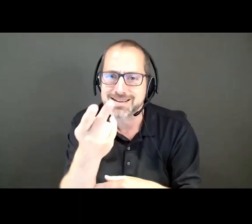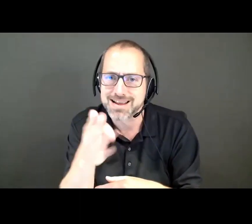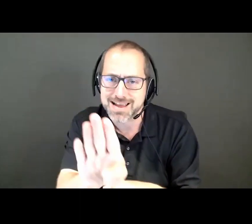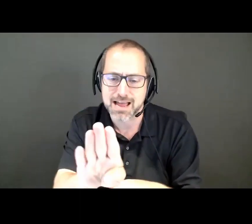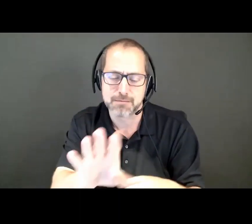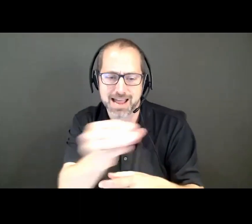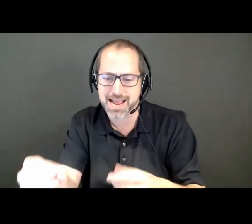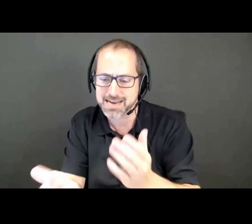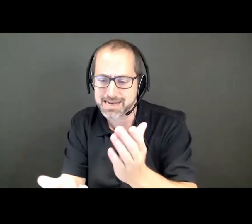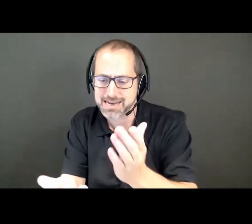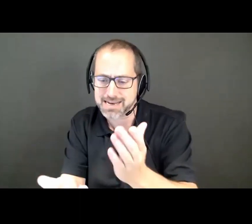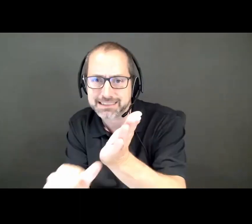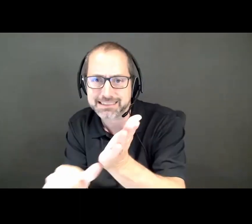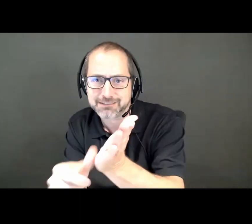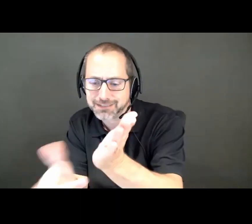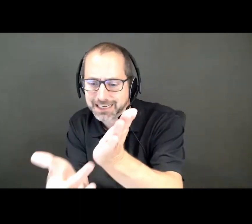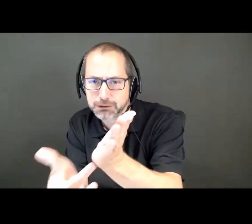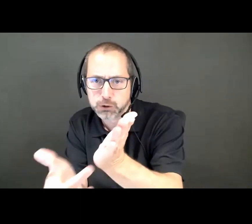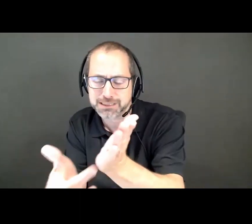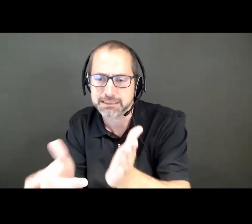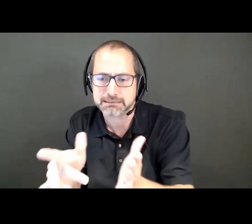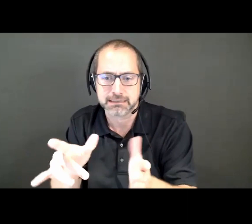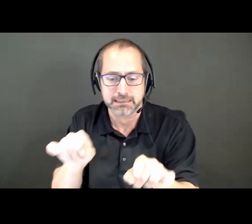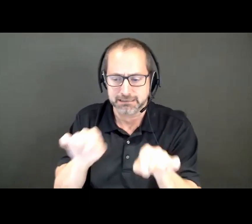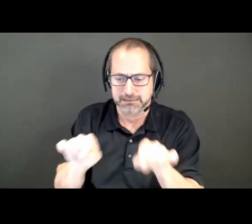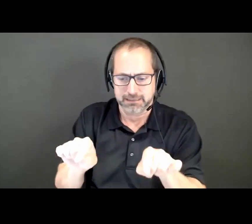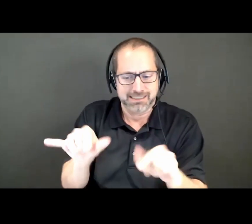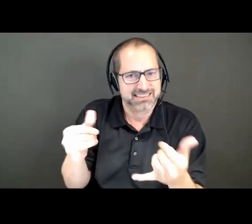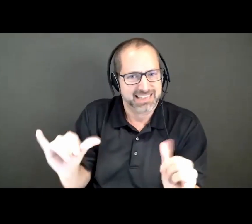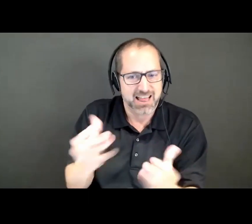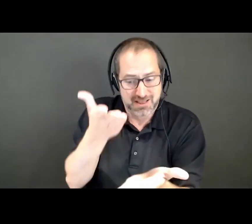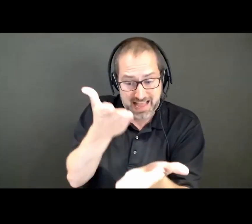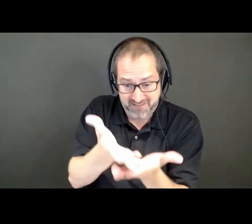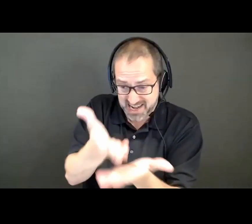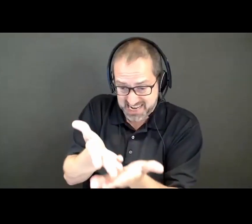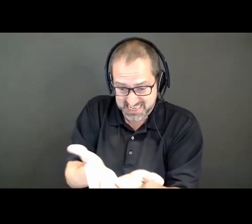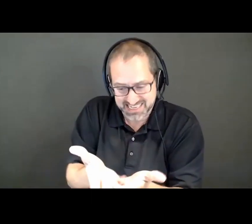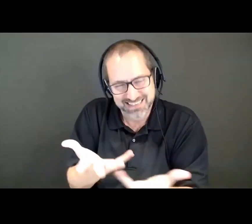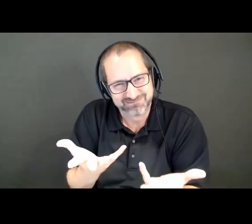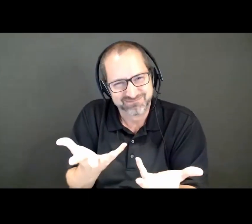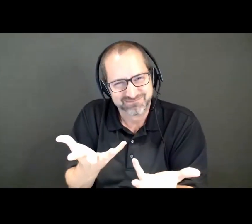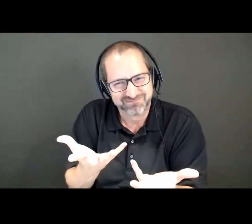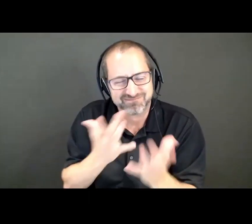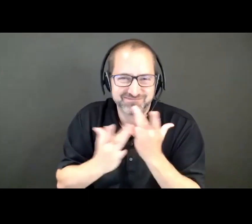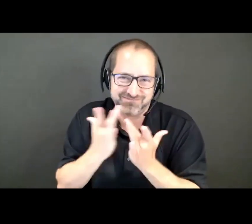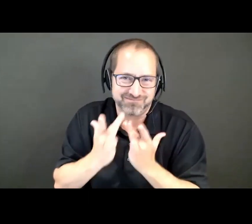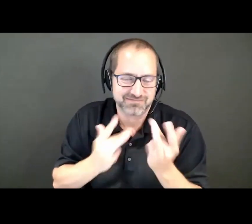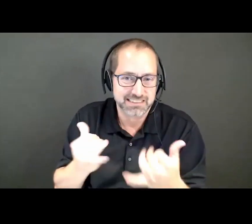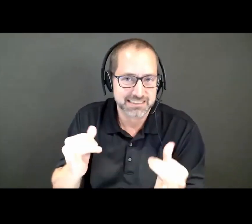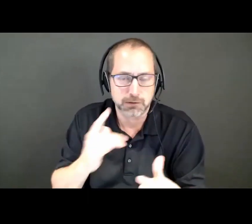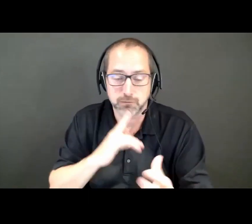there is still quite a lack of evidence, that either to be used for advocacy is also urgent,